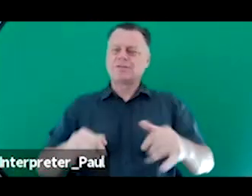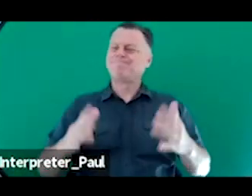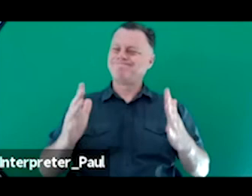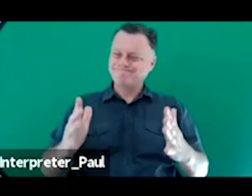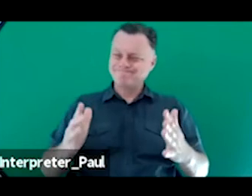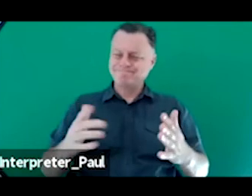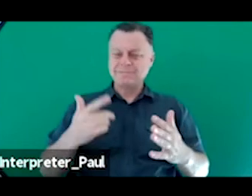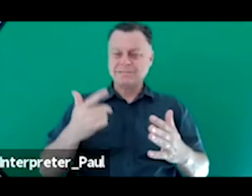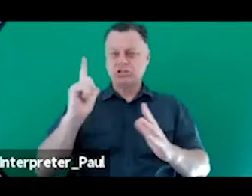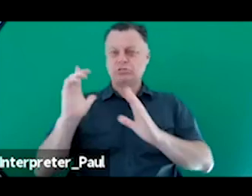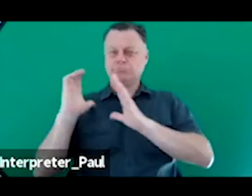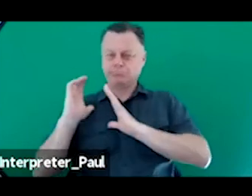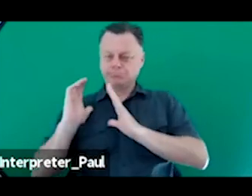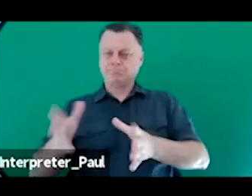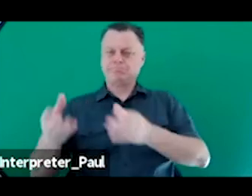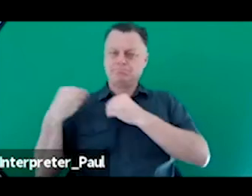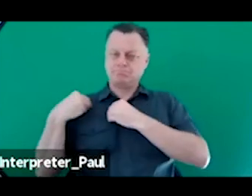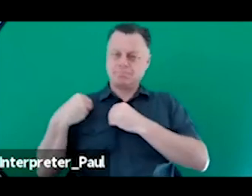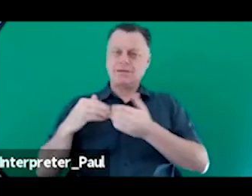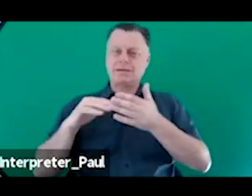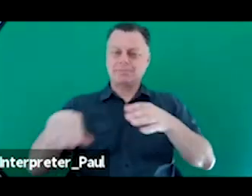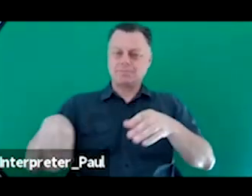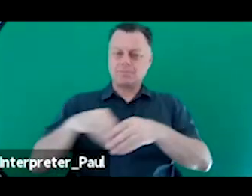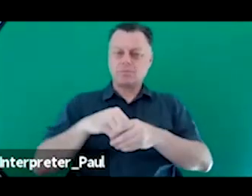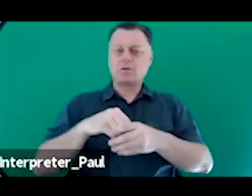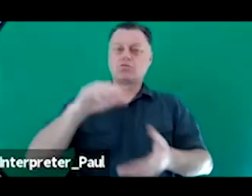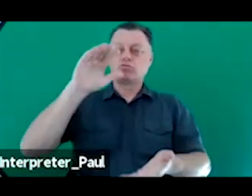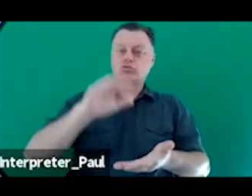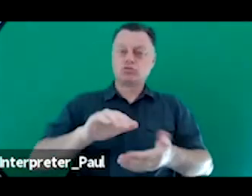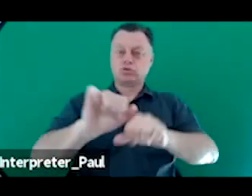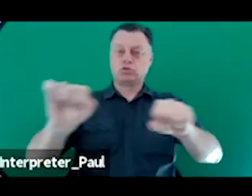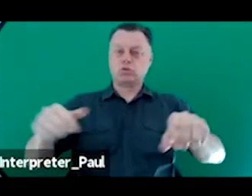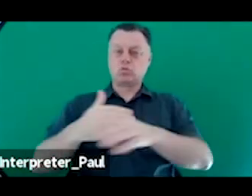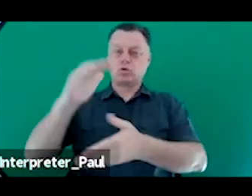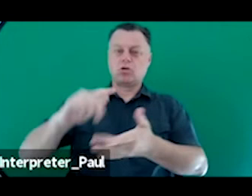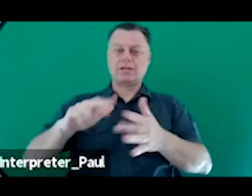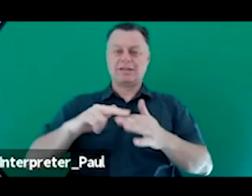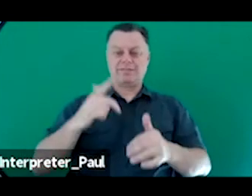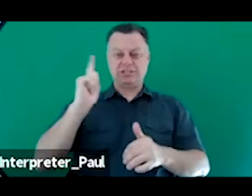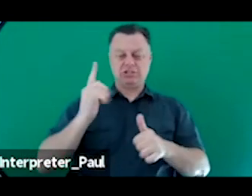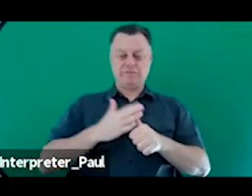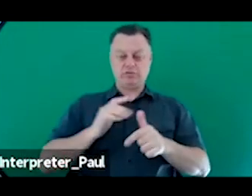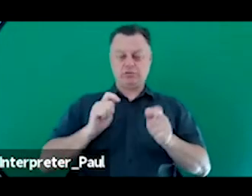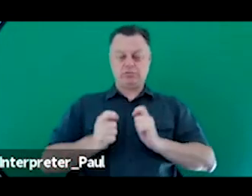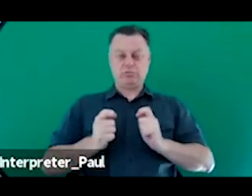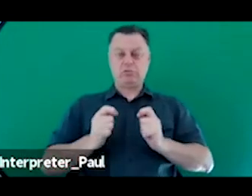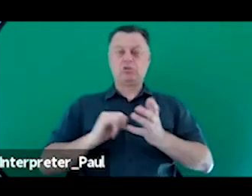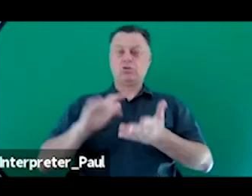their plates and, in so doing, reduce your own workload as a disability support person as well.